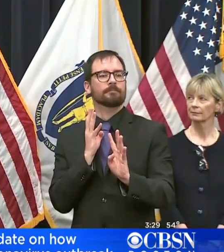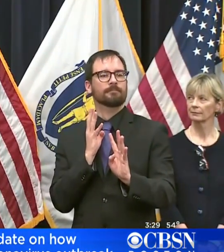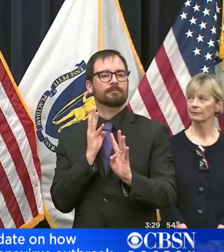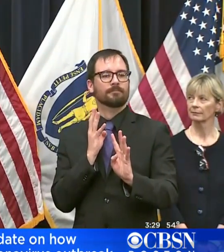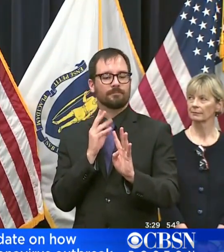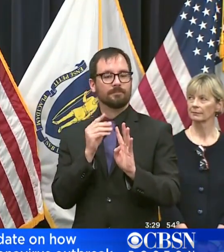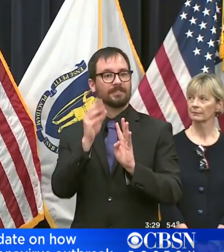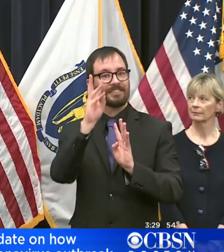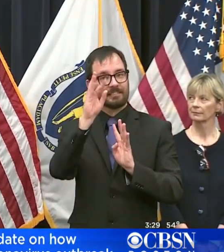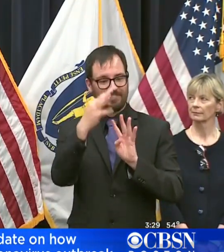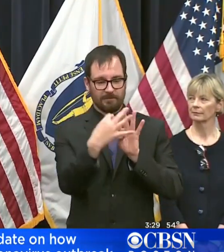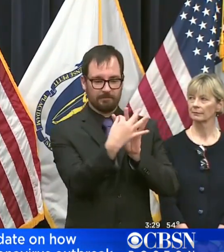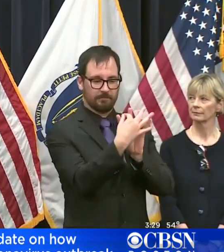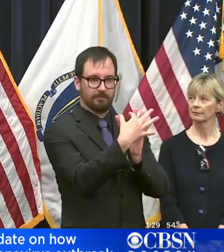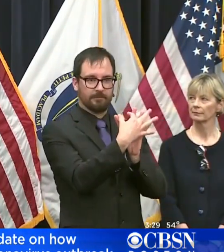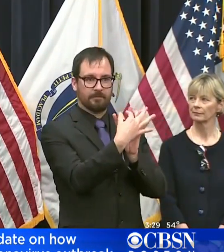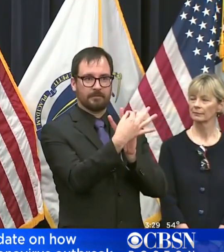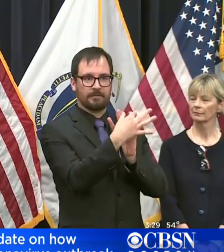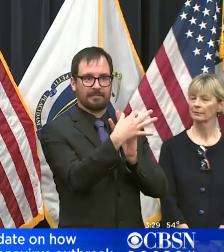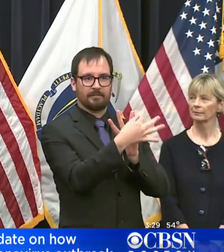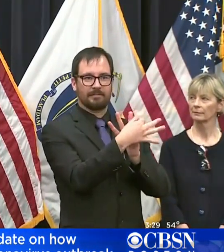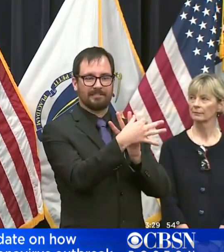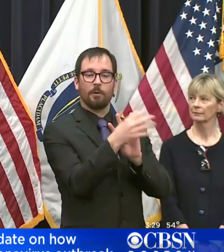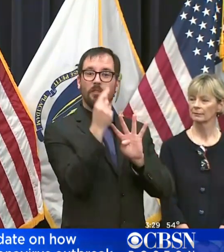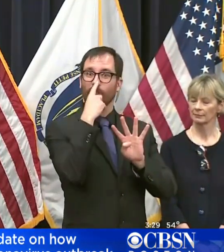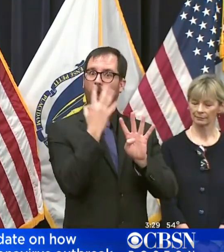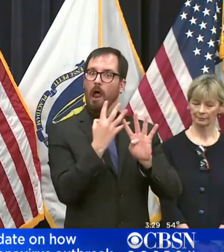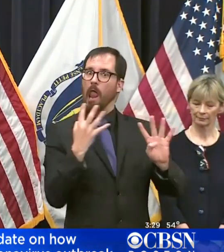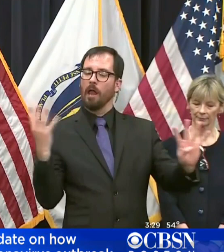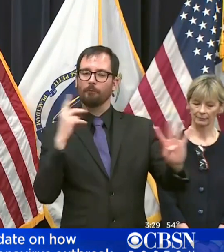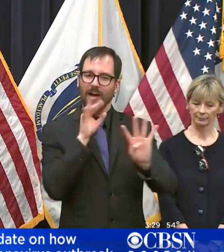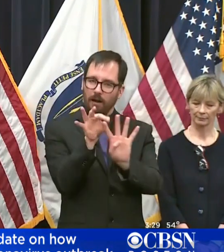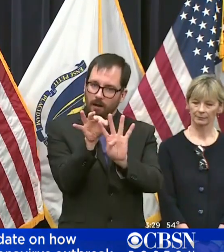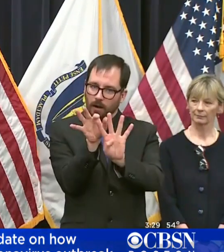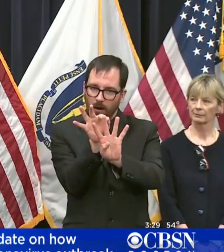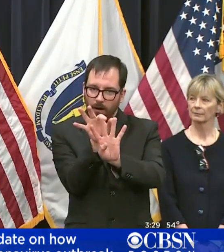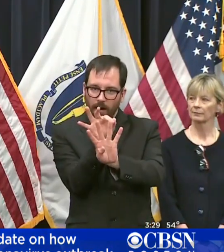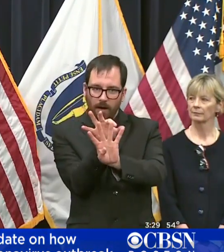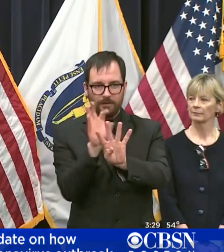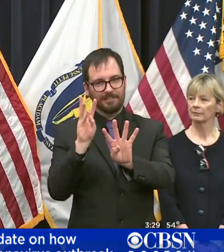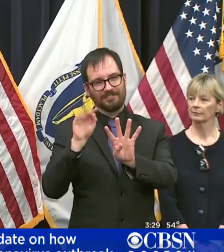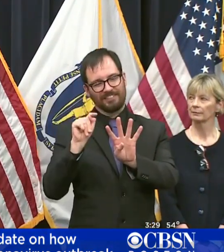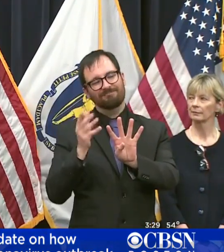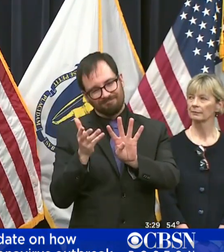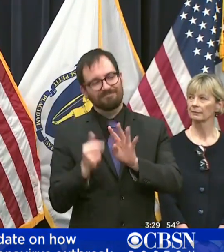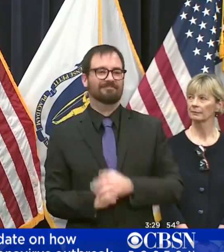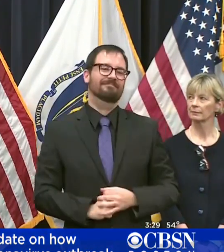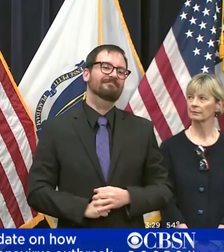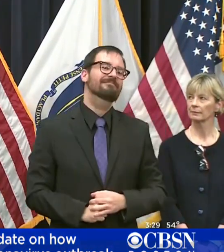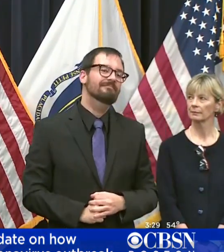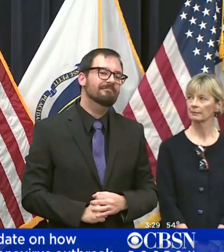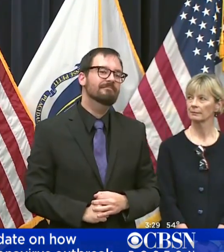ITSELF CREATES LINES. BECAUSE FIVE PEOPLE IN A LINE WHERE EACH OF THEM IS 6-FEET